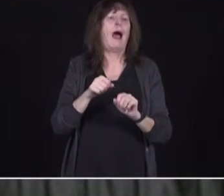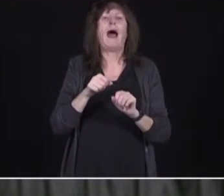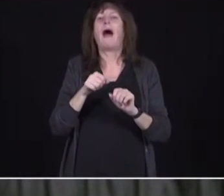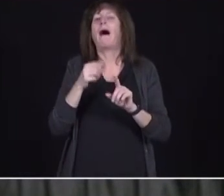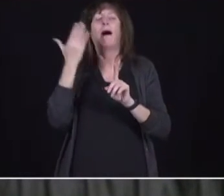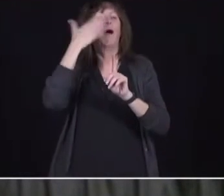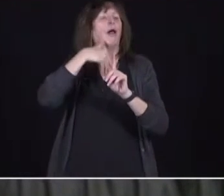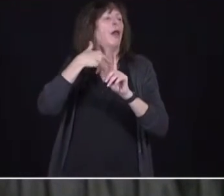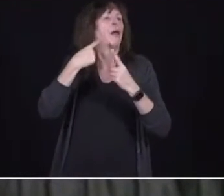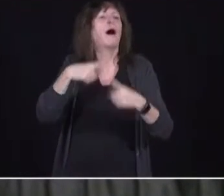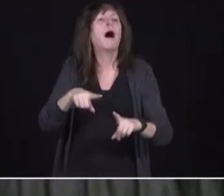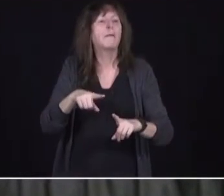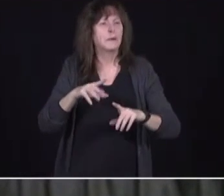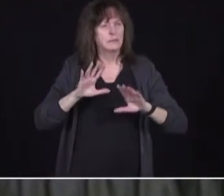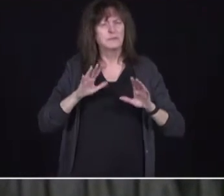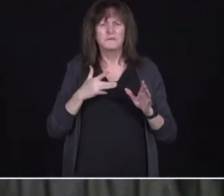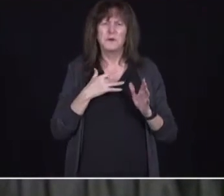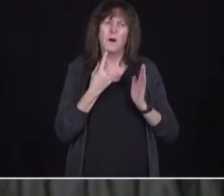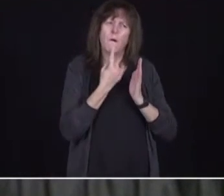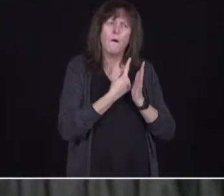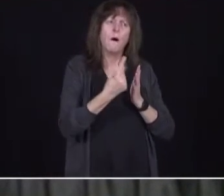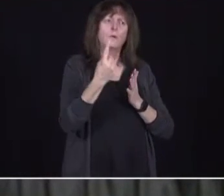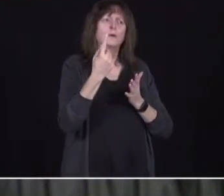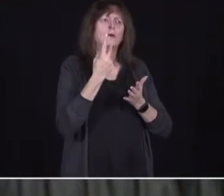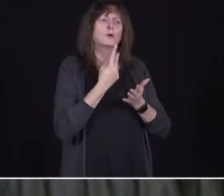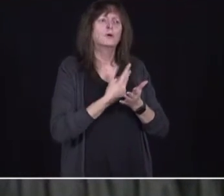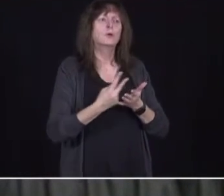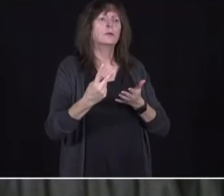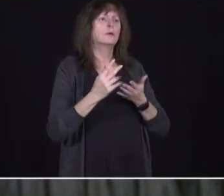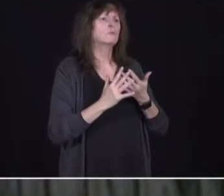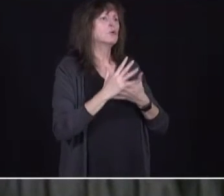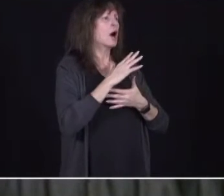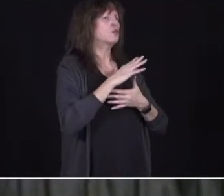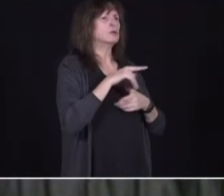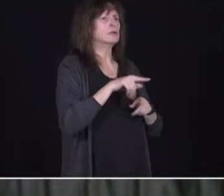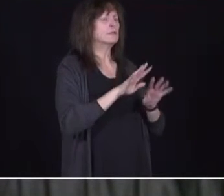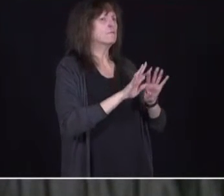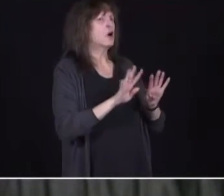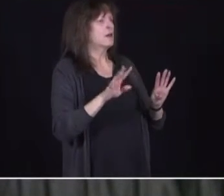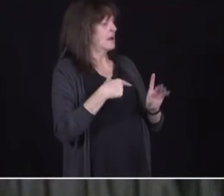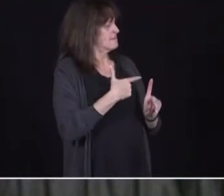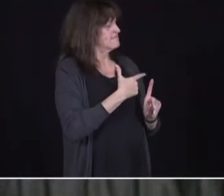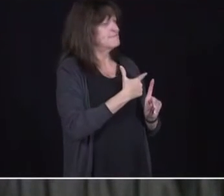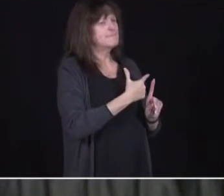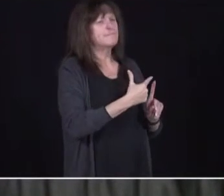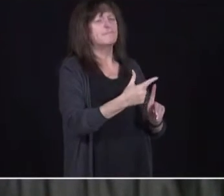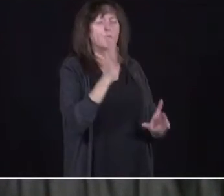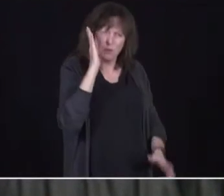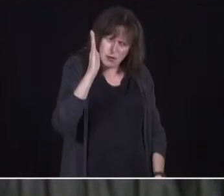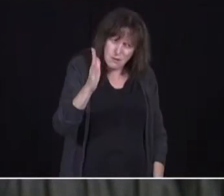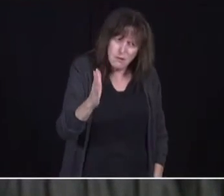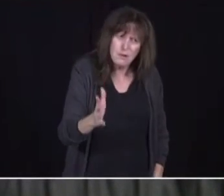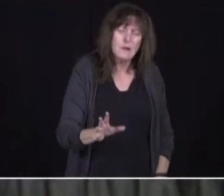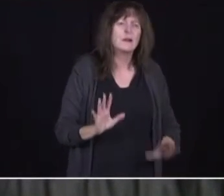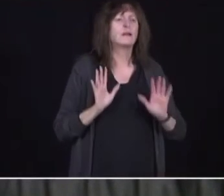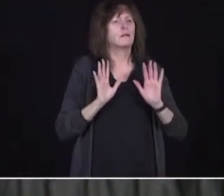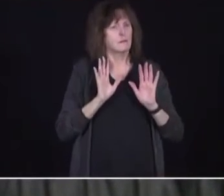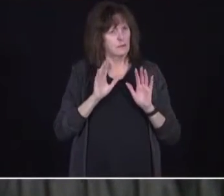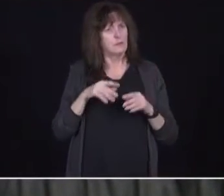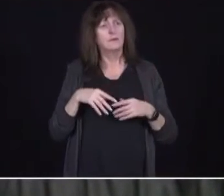But within a week or two weeks or so we will cap want higher in the priorities and get them vaccinated also.